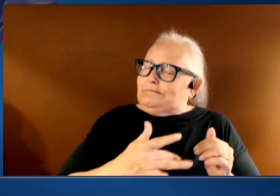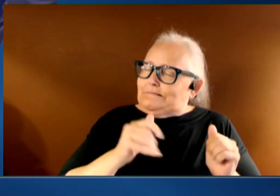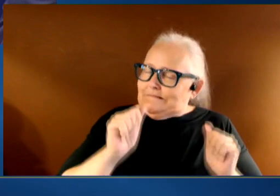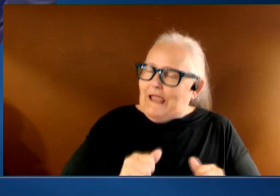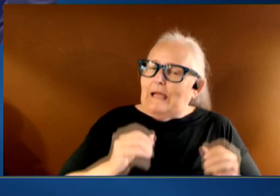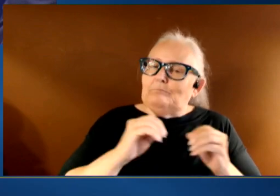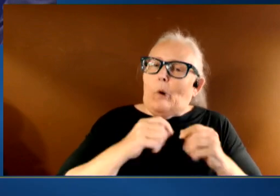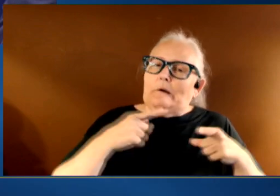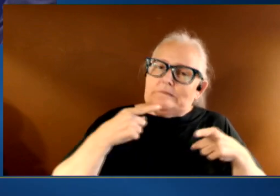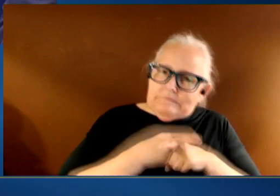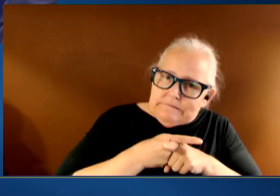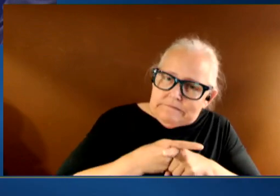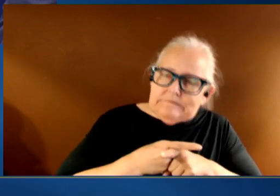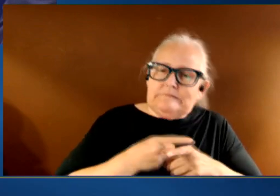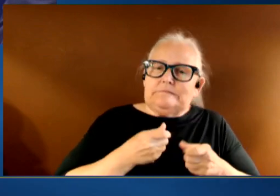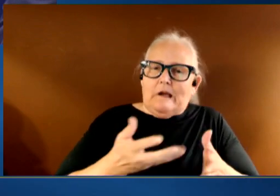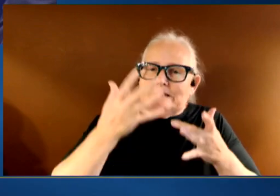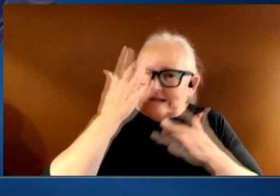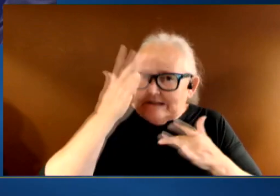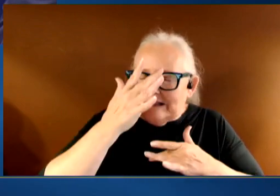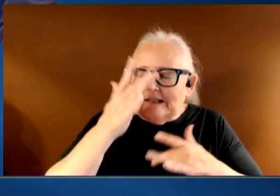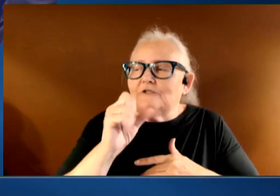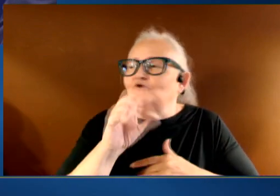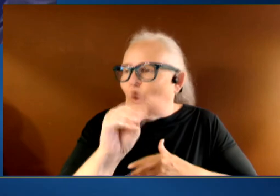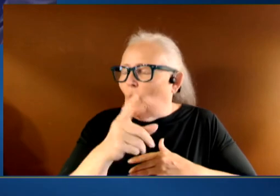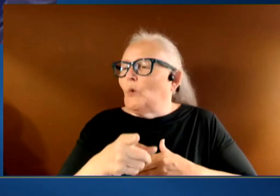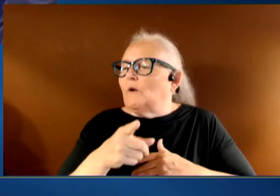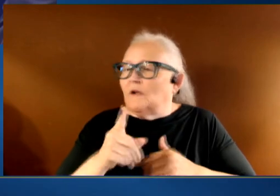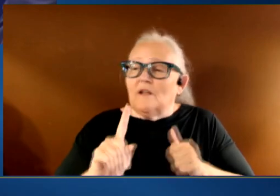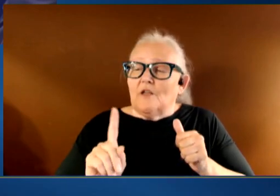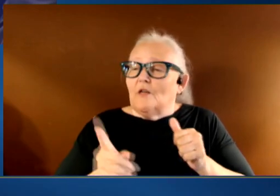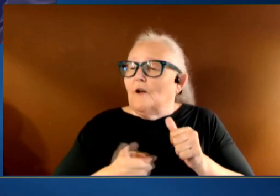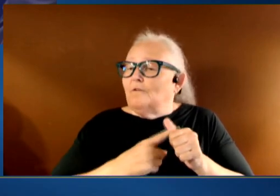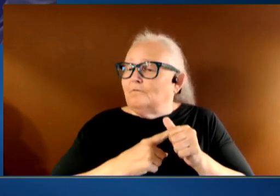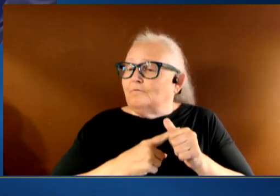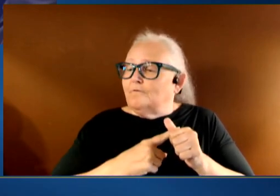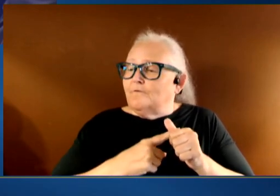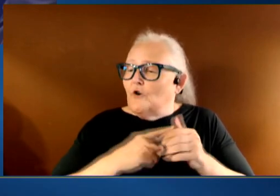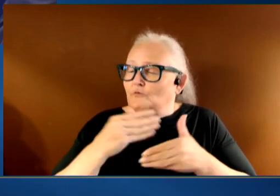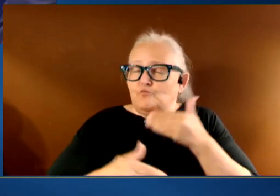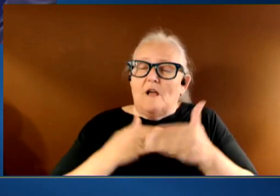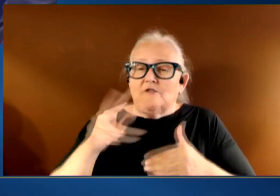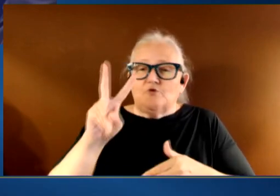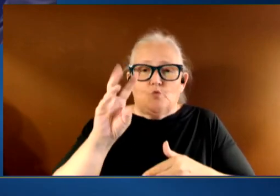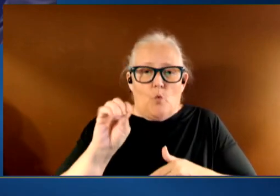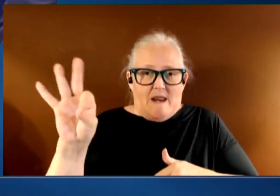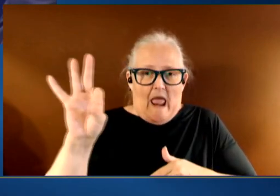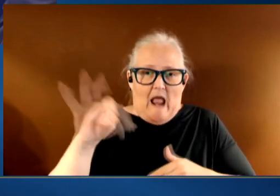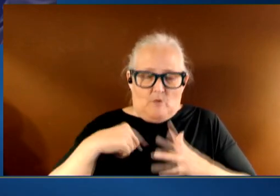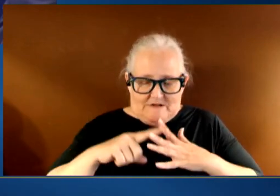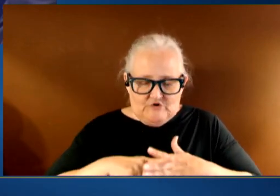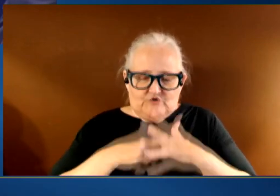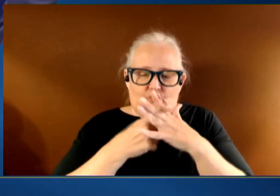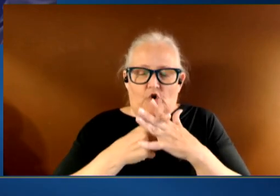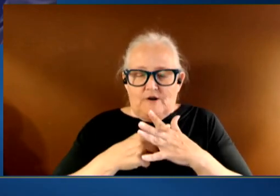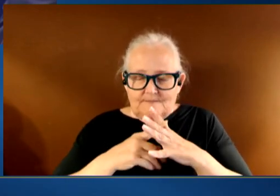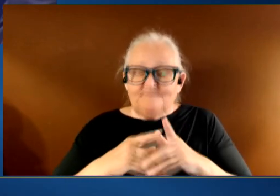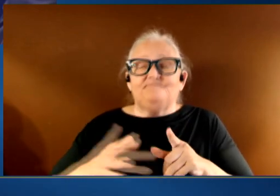So, we started our first protocol in 2009, and we wanted to -- because at the time, only the NIH and